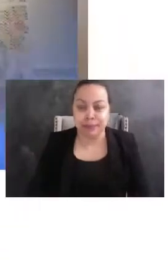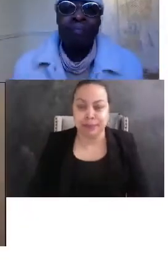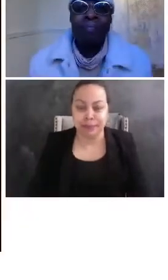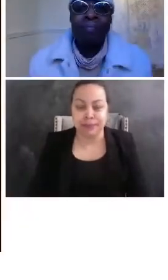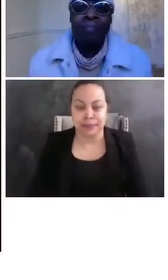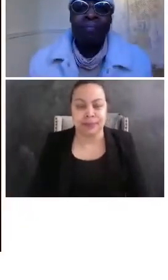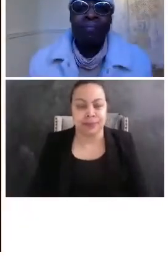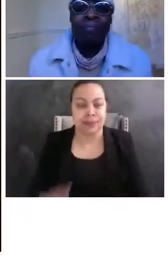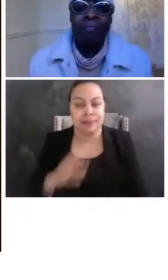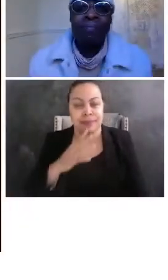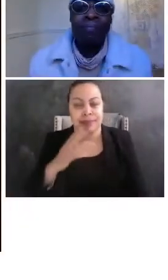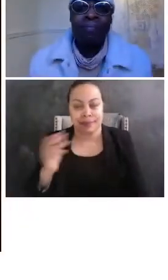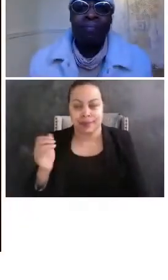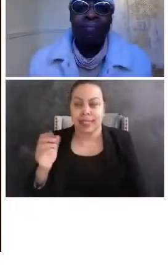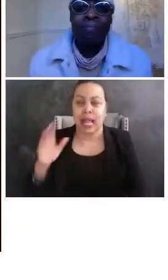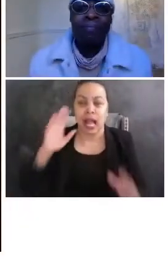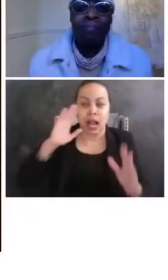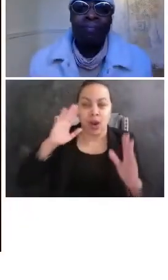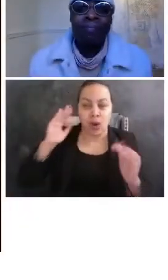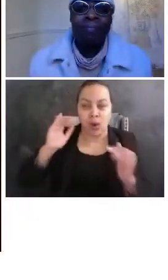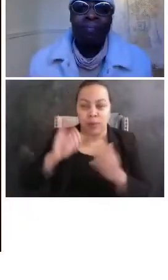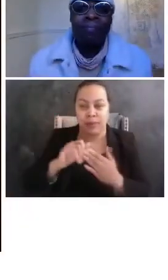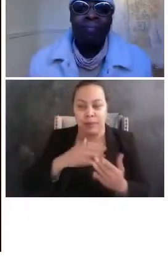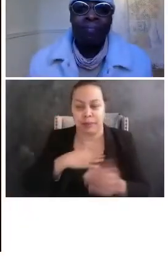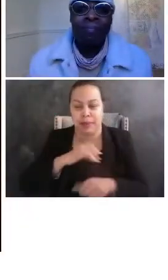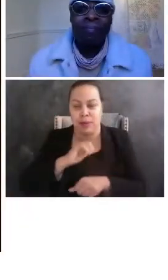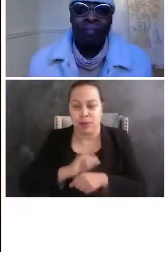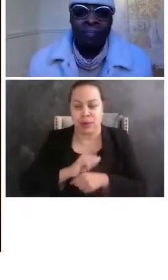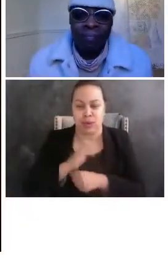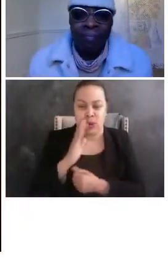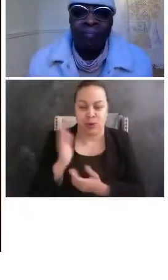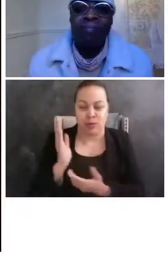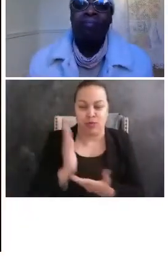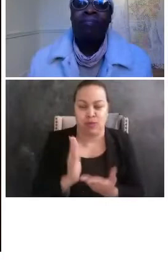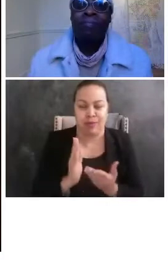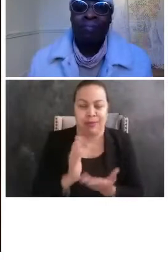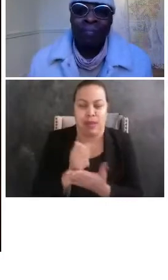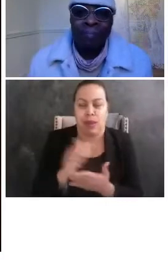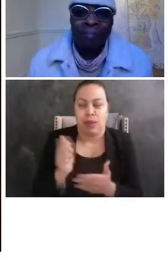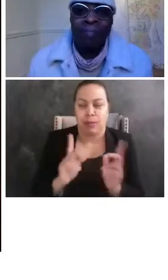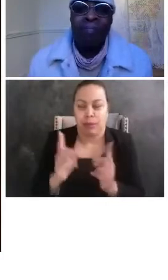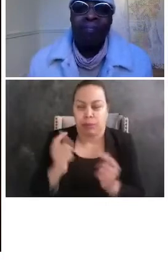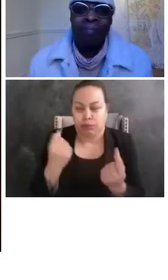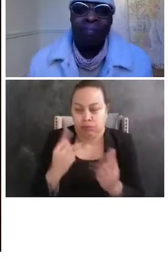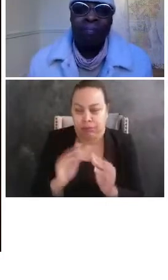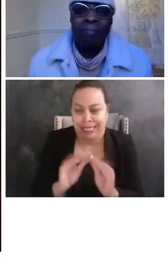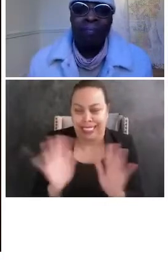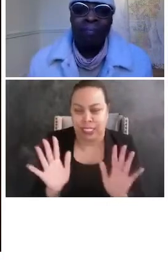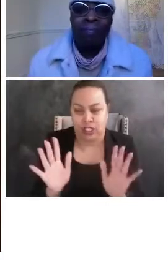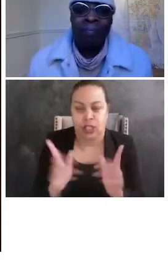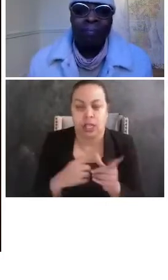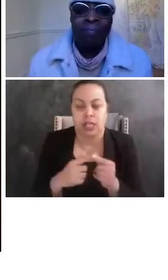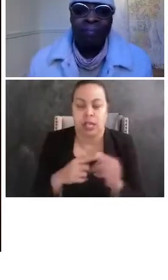I hope that my work brings some of that clarity of other people so they understand why their